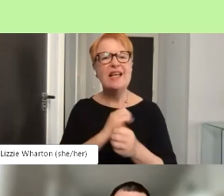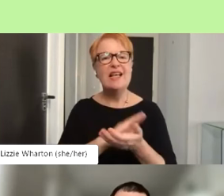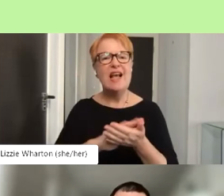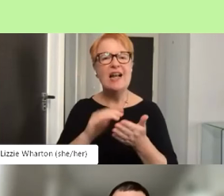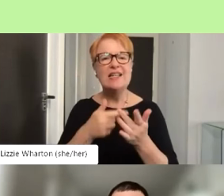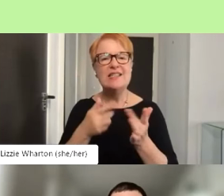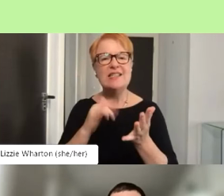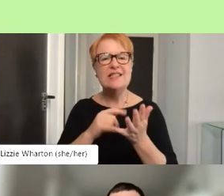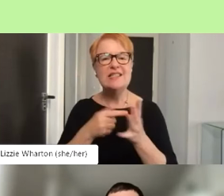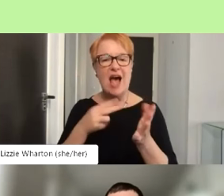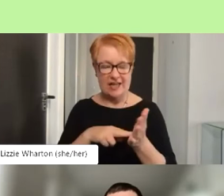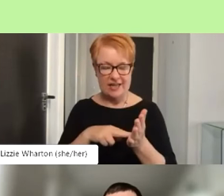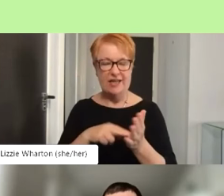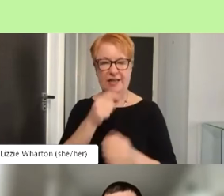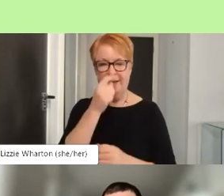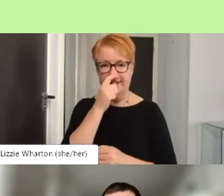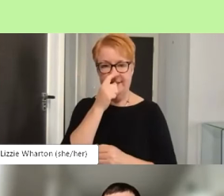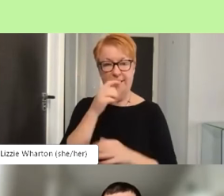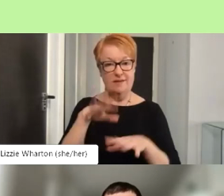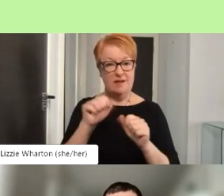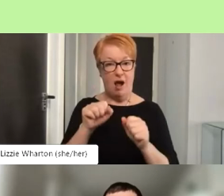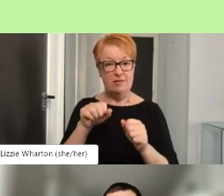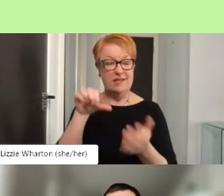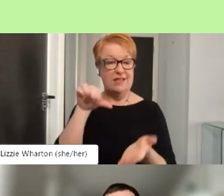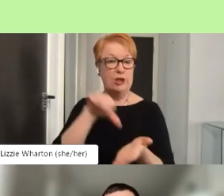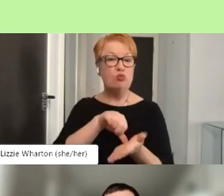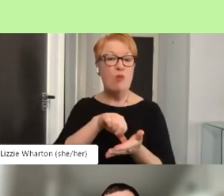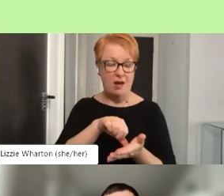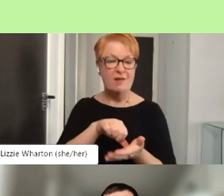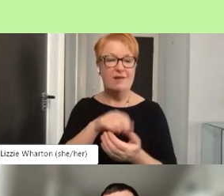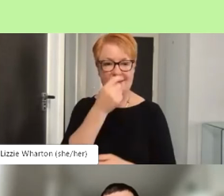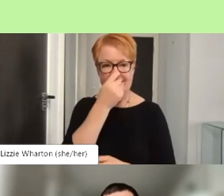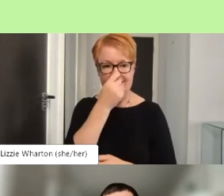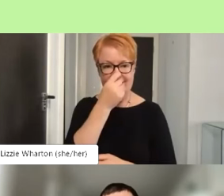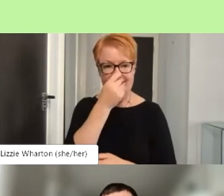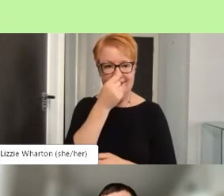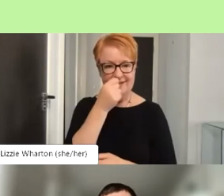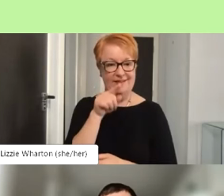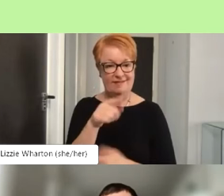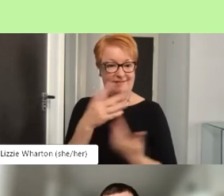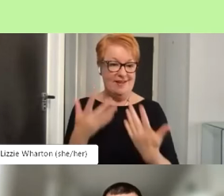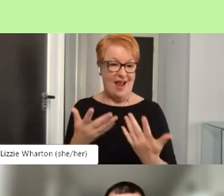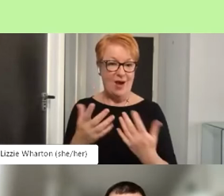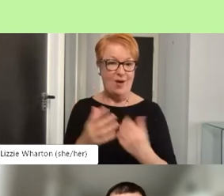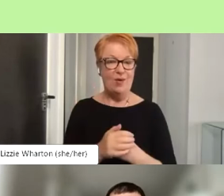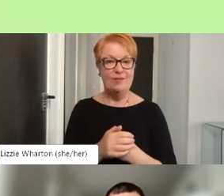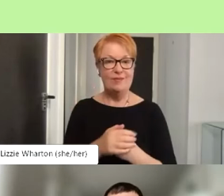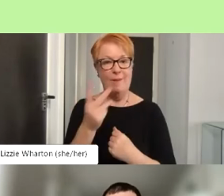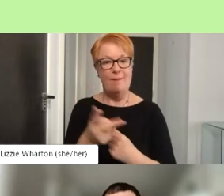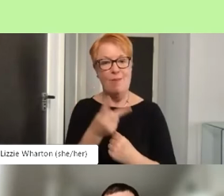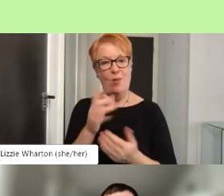alternative school over eight years ago and now there they are, in upstate New York.